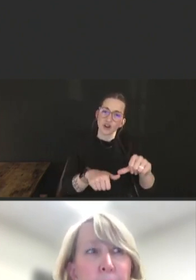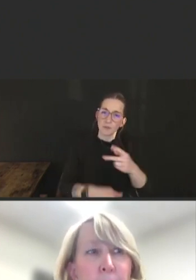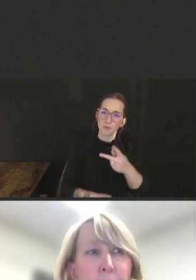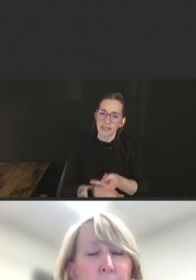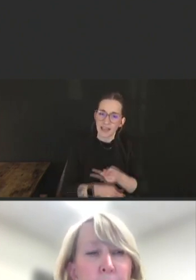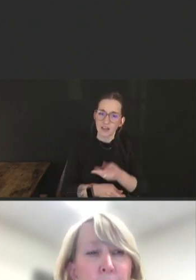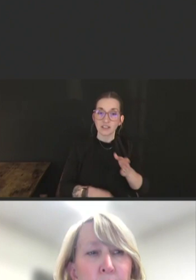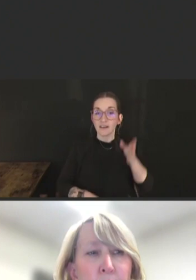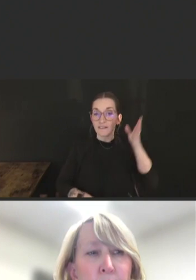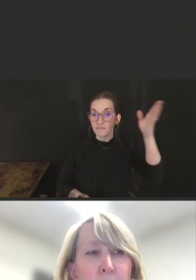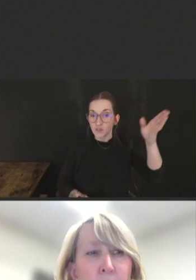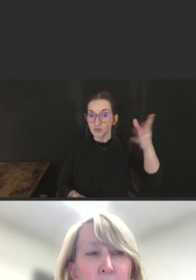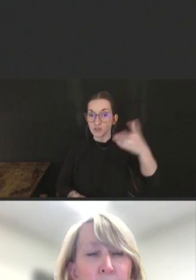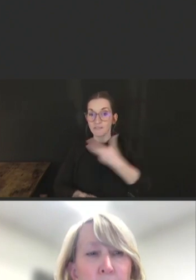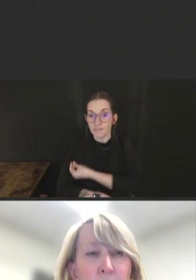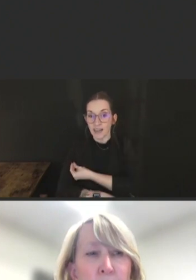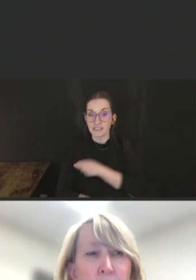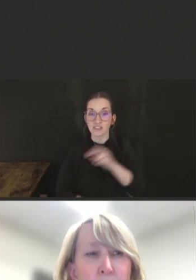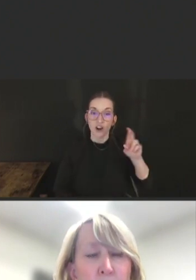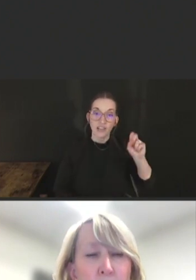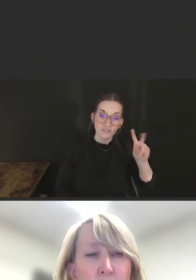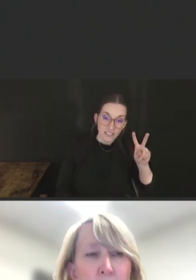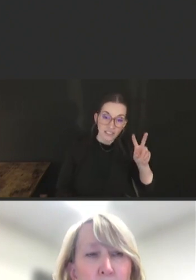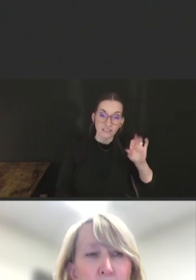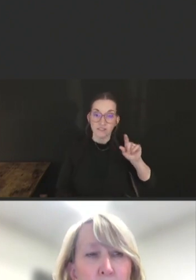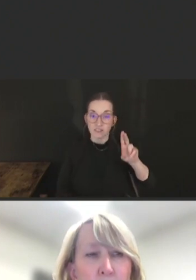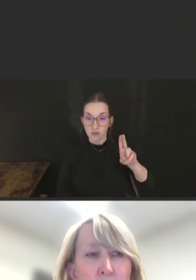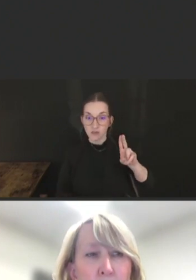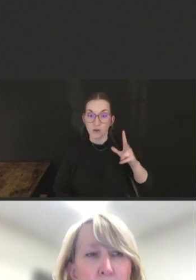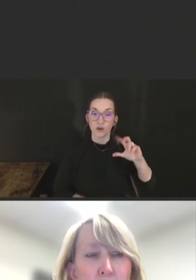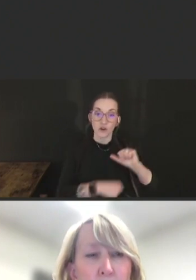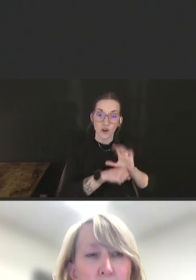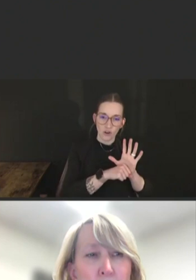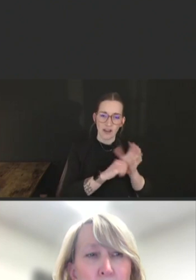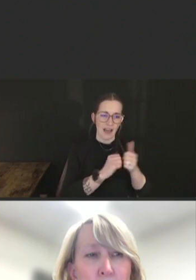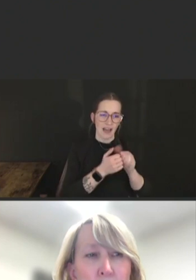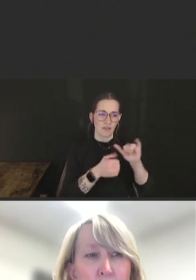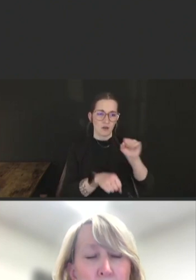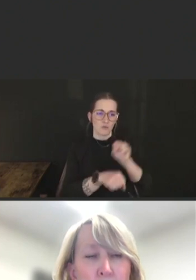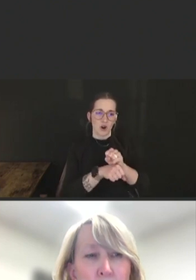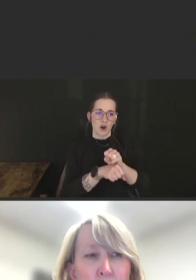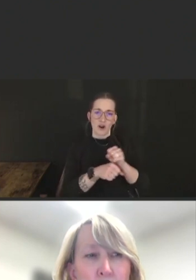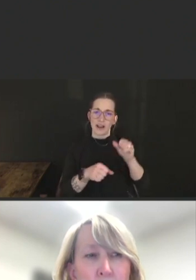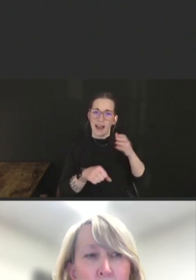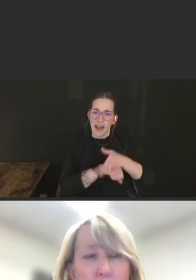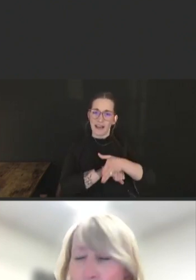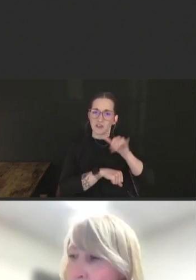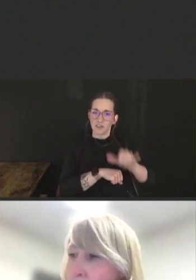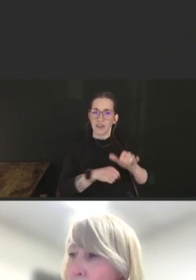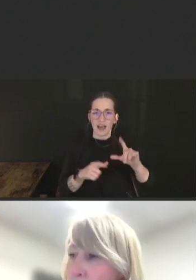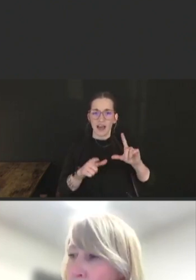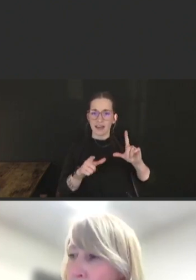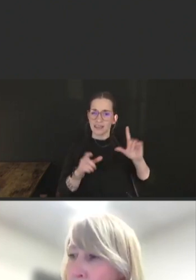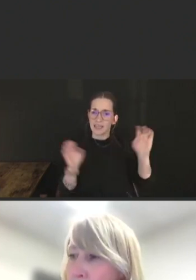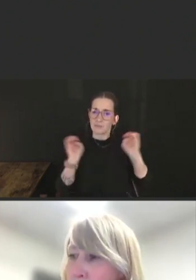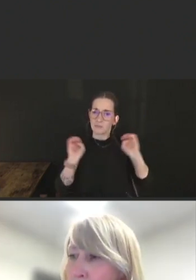flu, and COVID, how that will work after the emergency ends, if pharmacists can no longer bill for that administration fee.